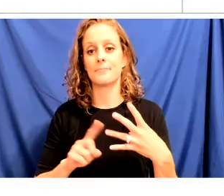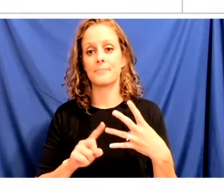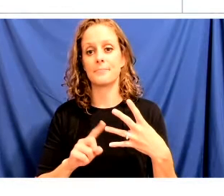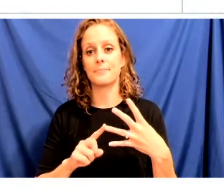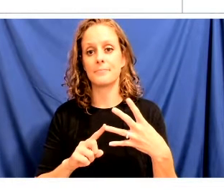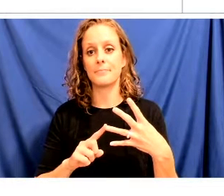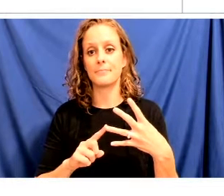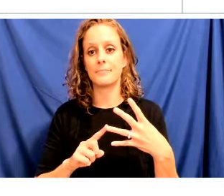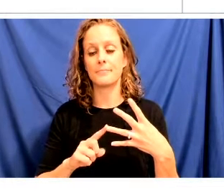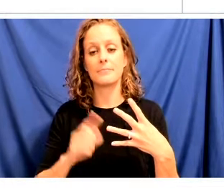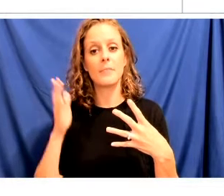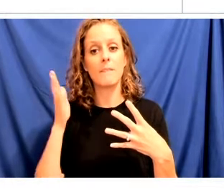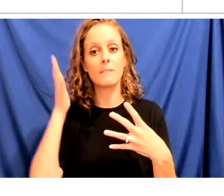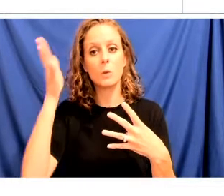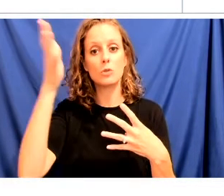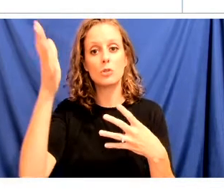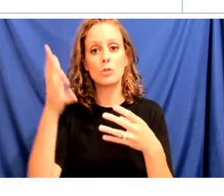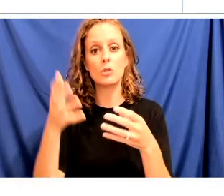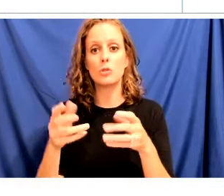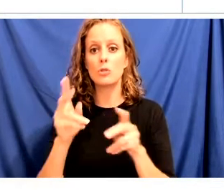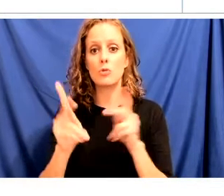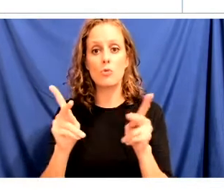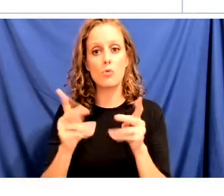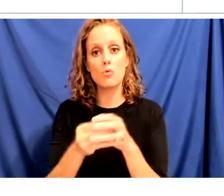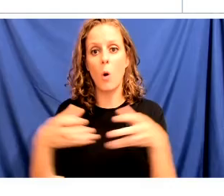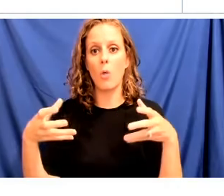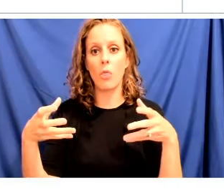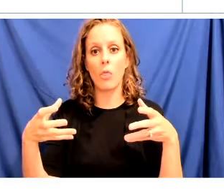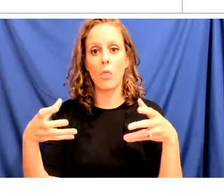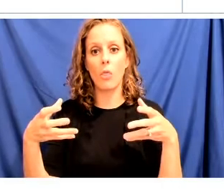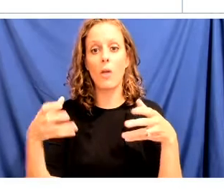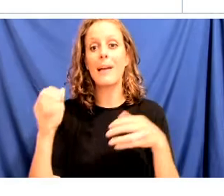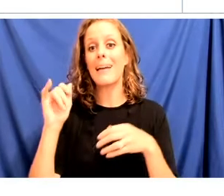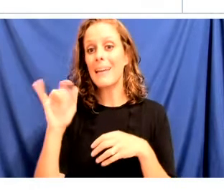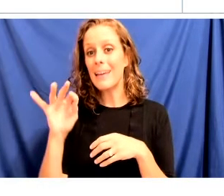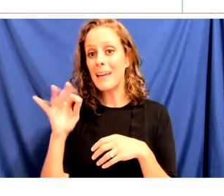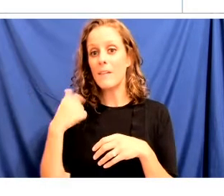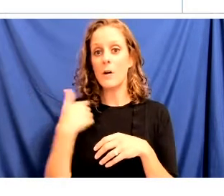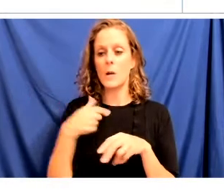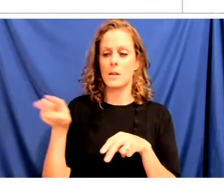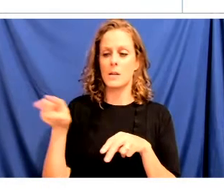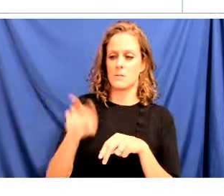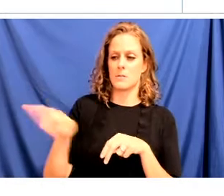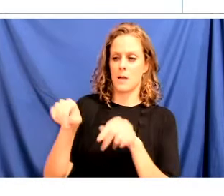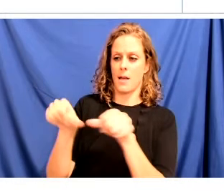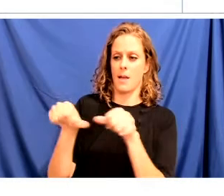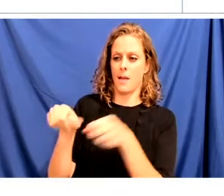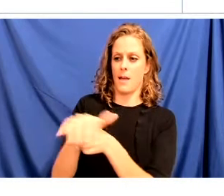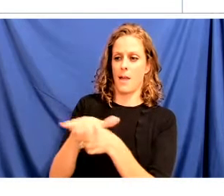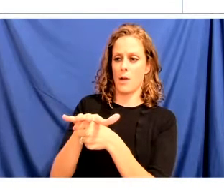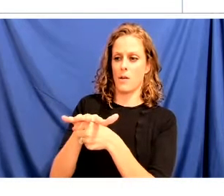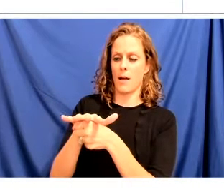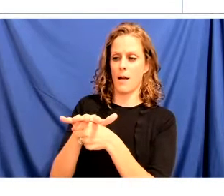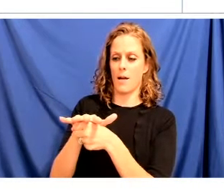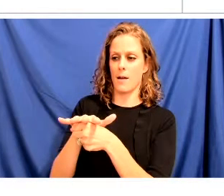If you expect an area to have a population increase over the next 10 years you may want to under populate that district.